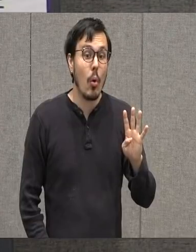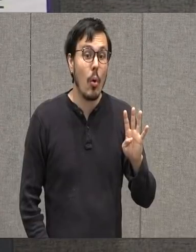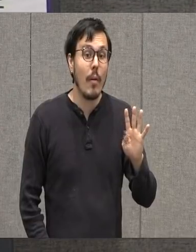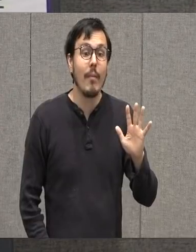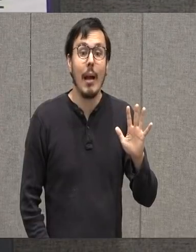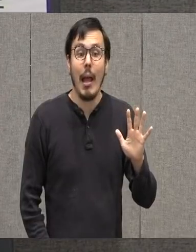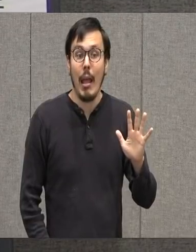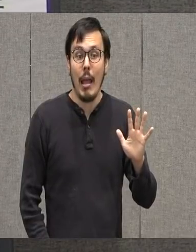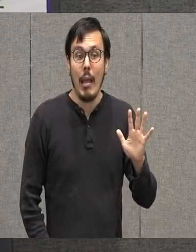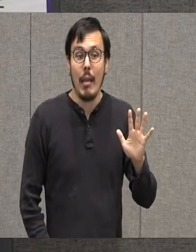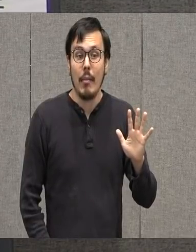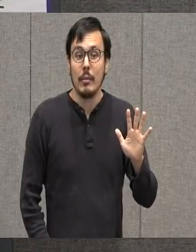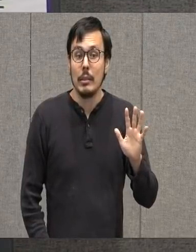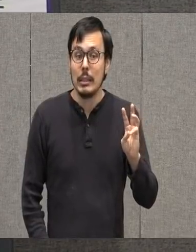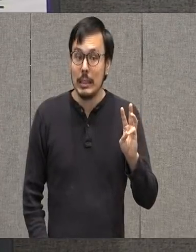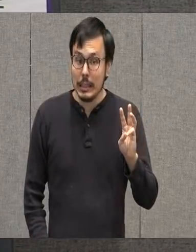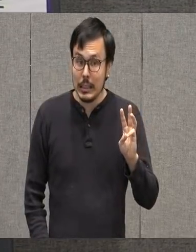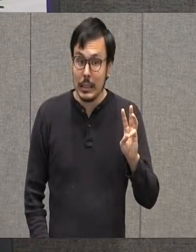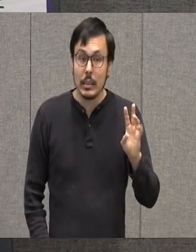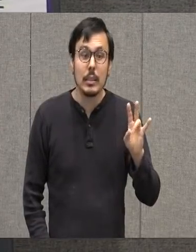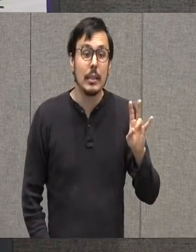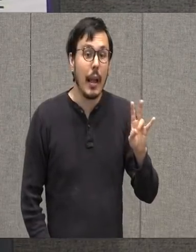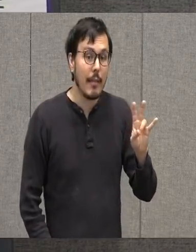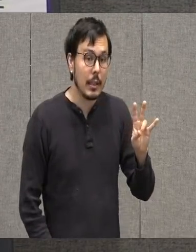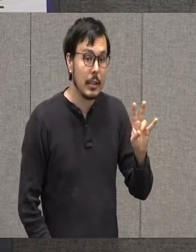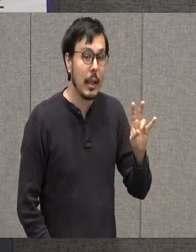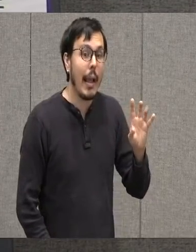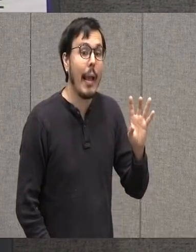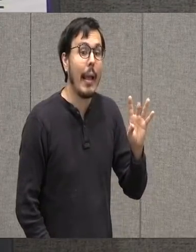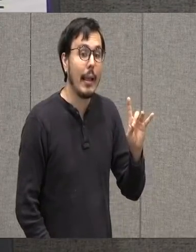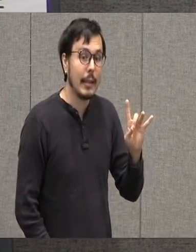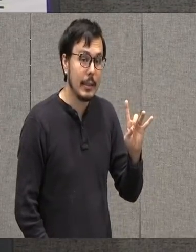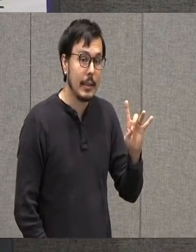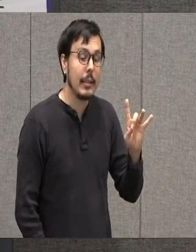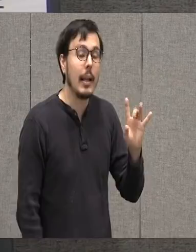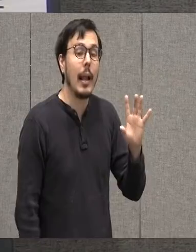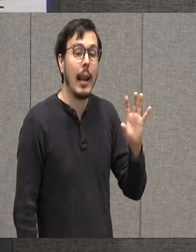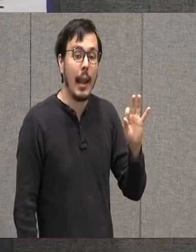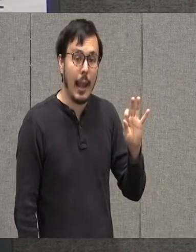six, seven, eight, nine,